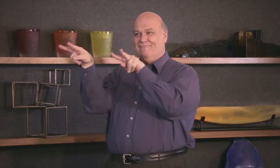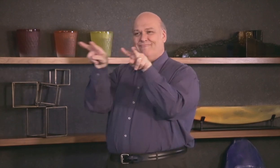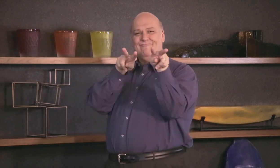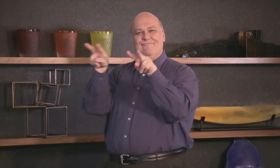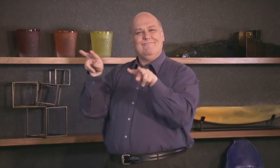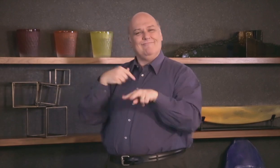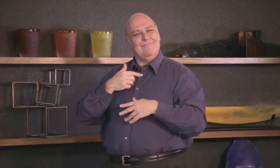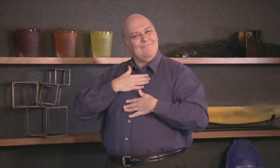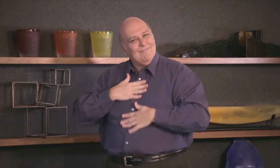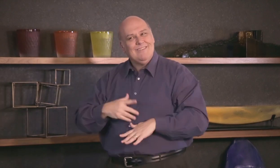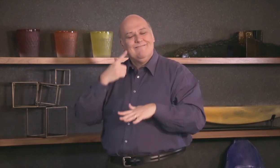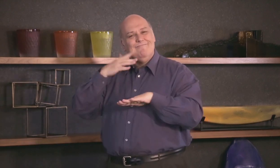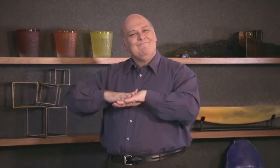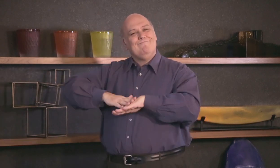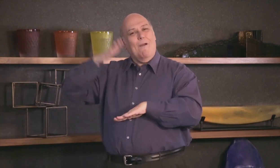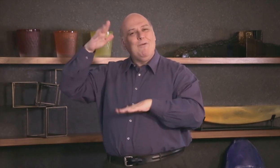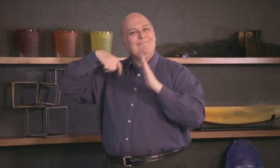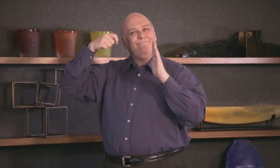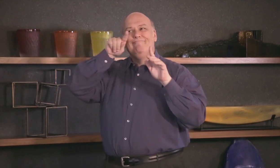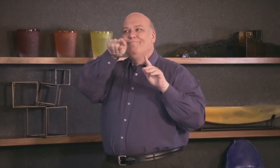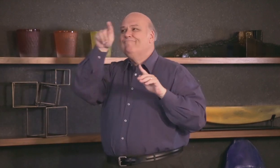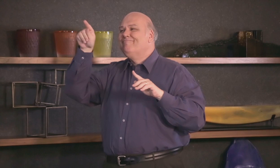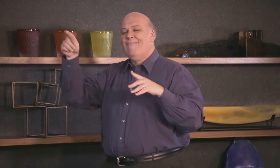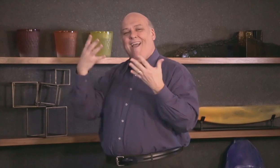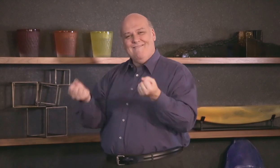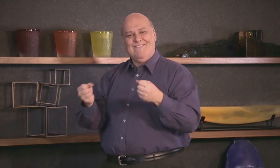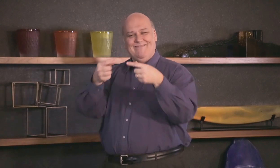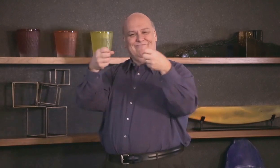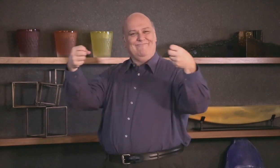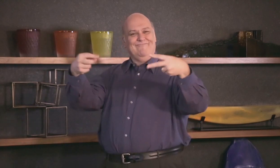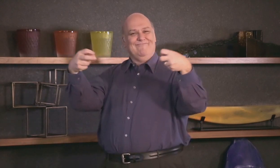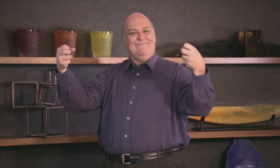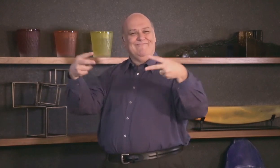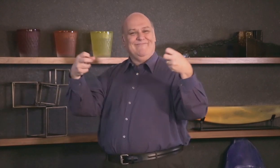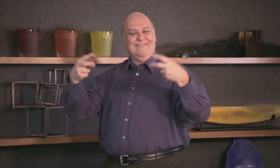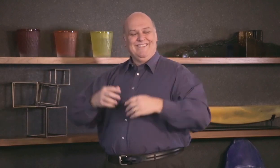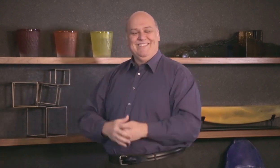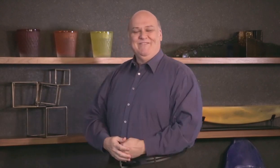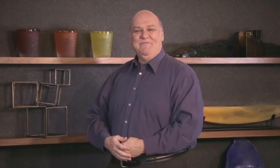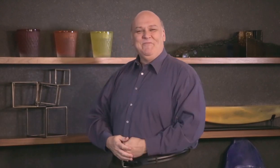We need to be comfortable reading the subtitles. I want to see them do more!